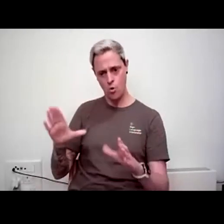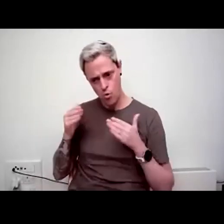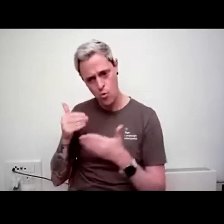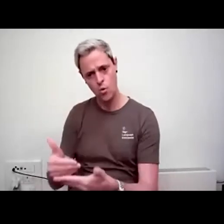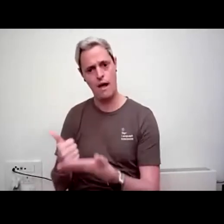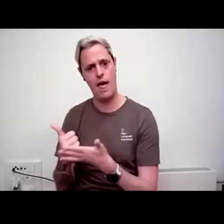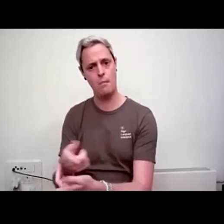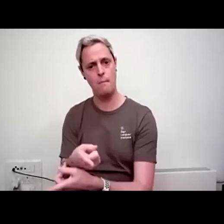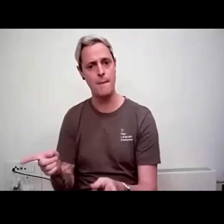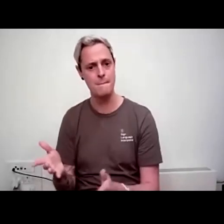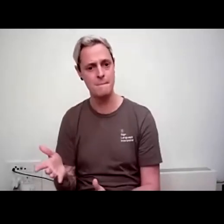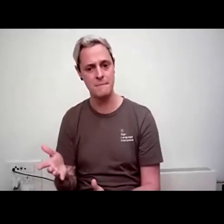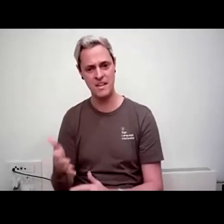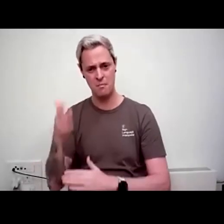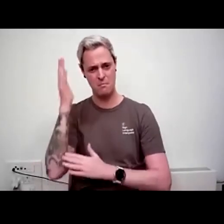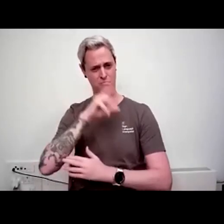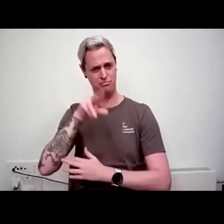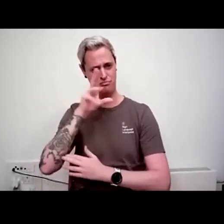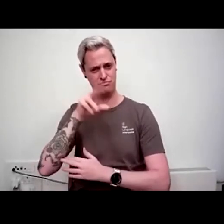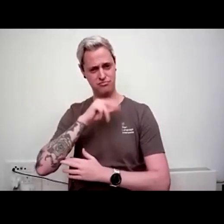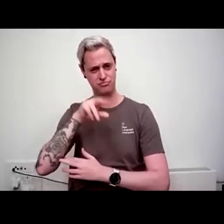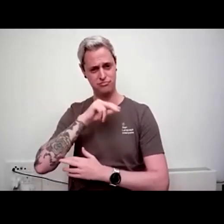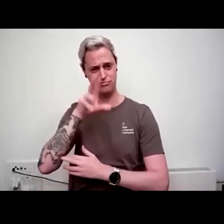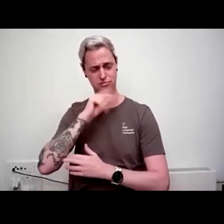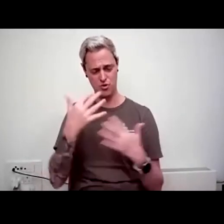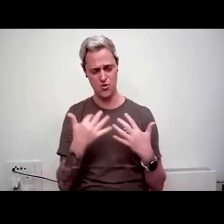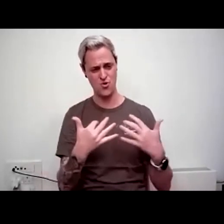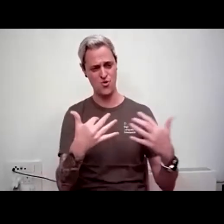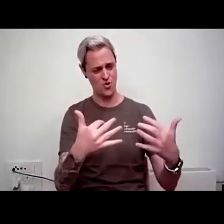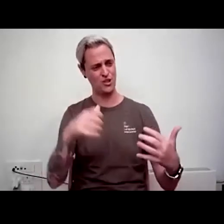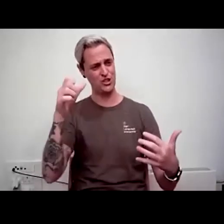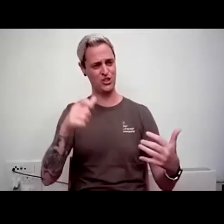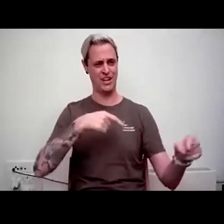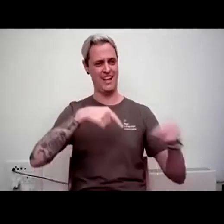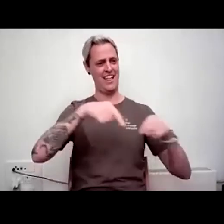Quoting again, “while we preachers sit before you and recommend what will do you good,